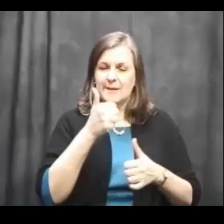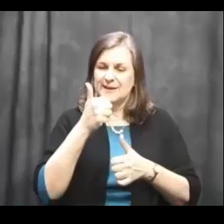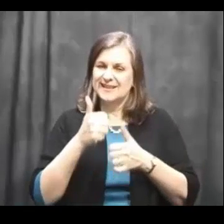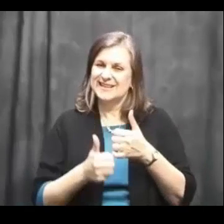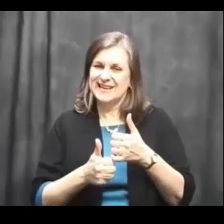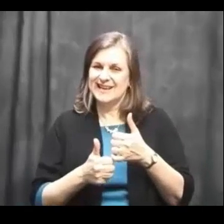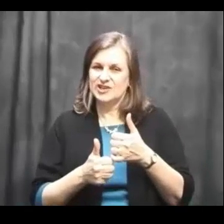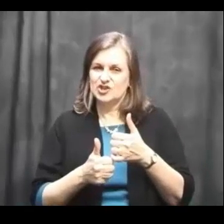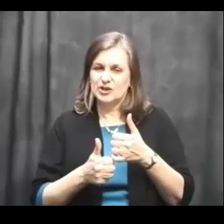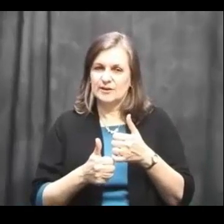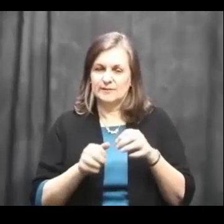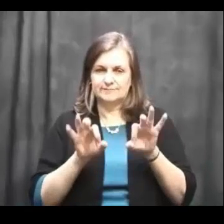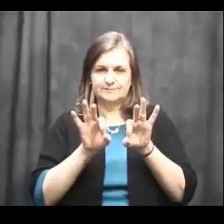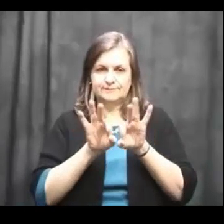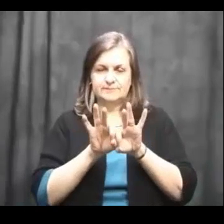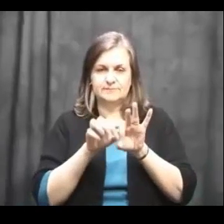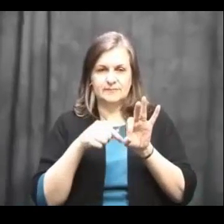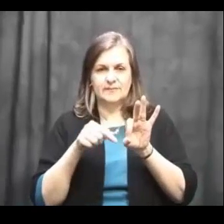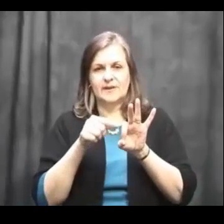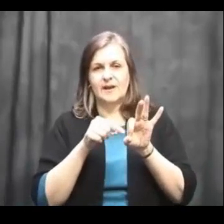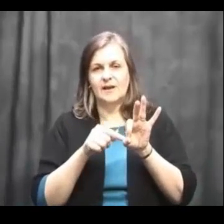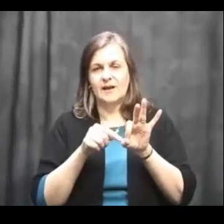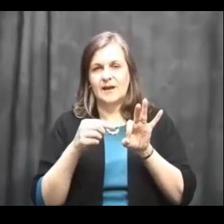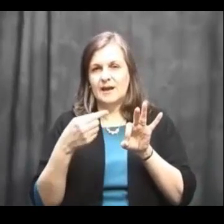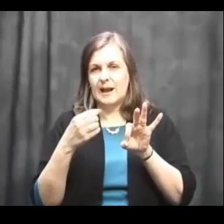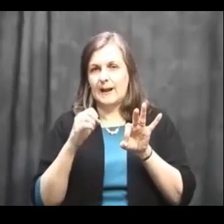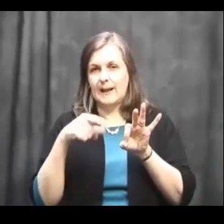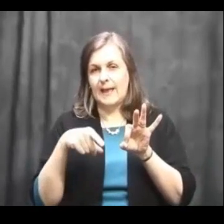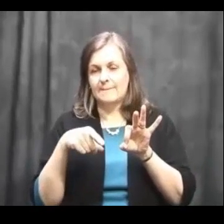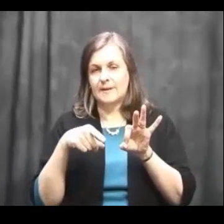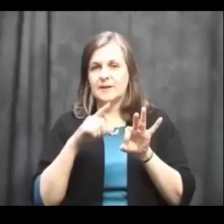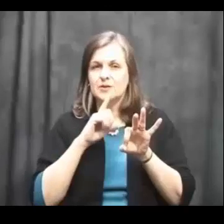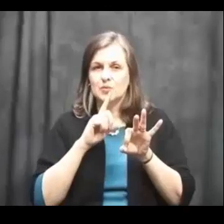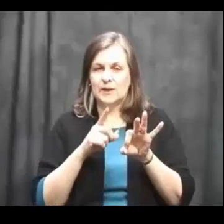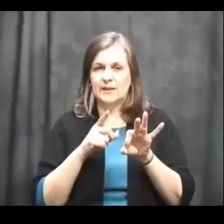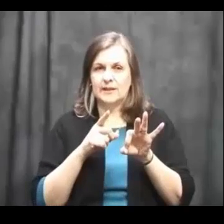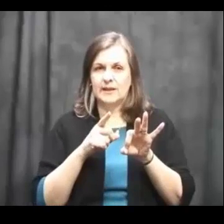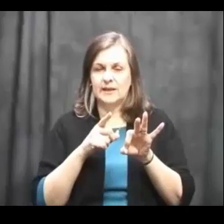nutrients and fluids from cell to cell to cell to cell but remember each one of these gaps is actually